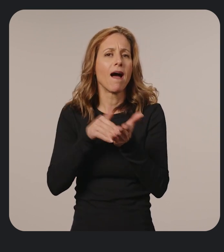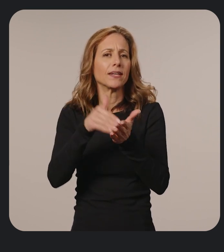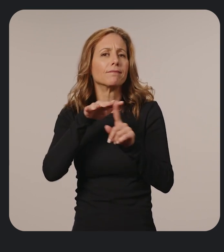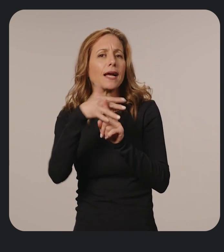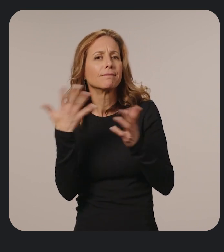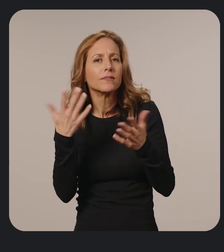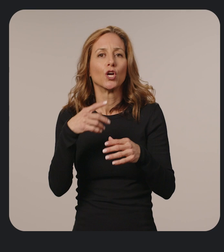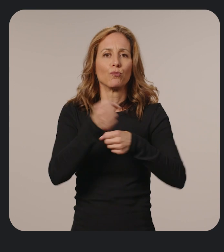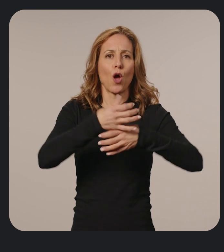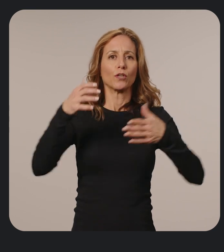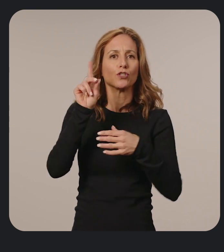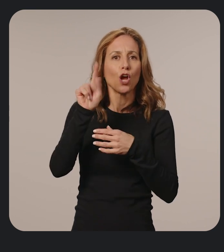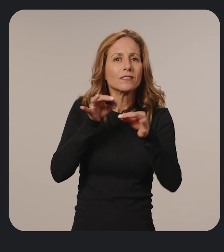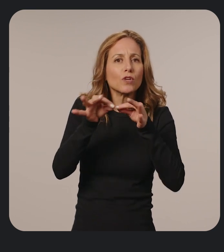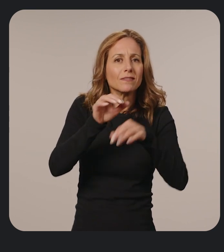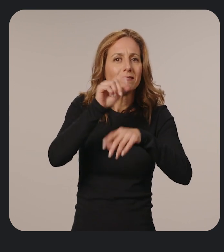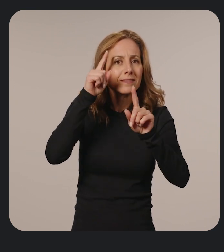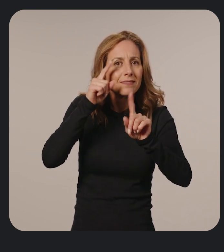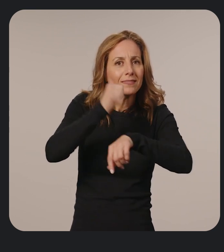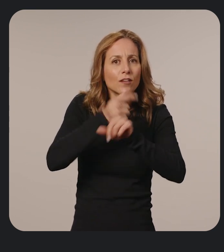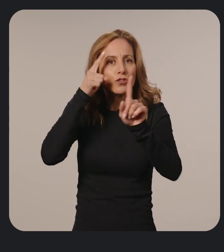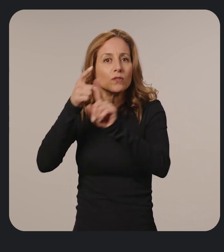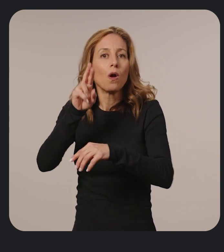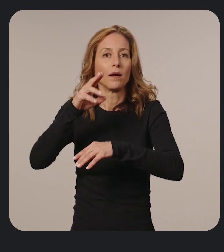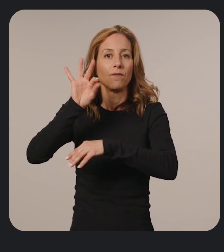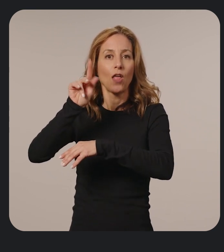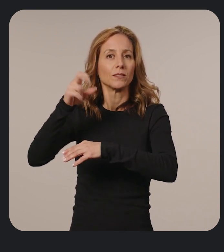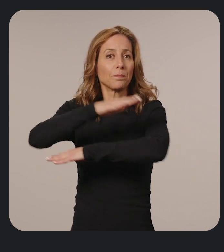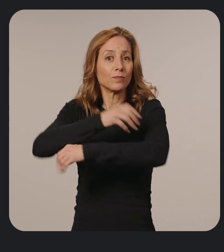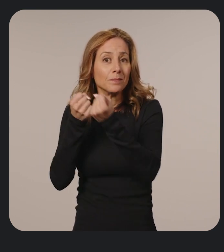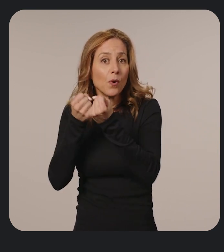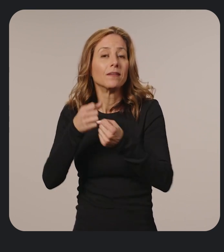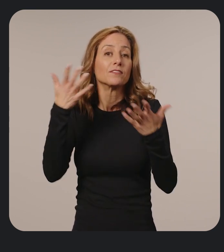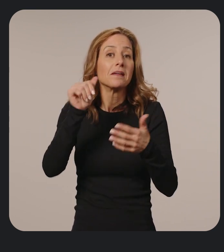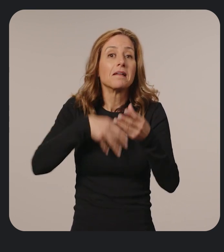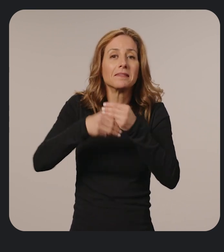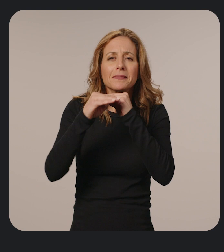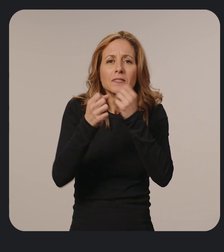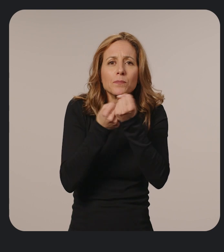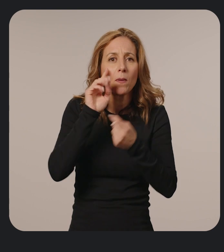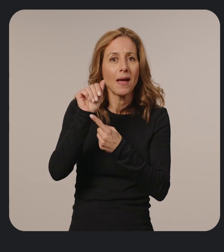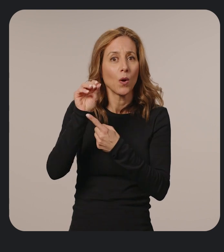it's often been in the context of growing Dart's instruction set targets or Flutter's platform support, such as when we added stable support for Mac OS